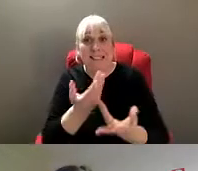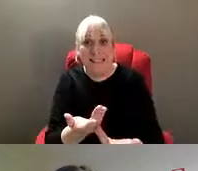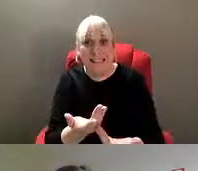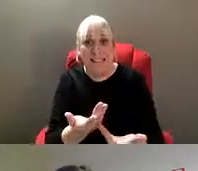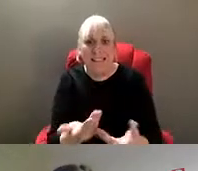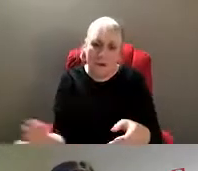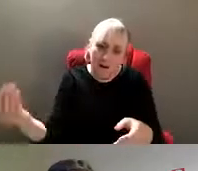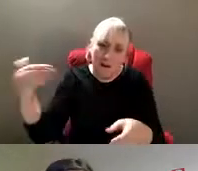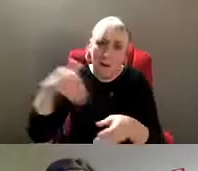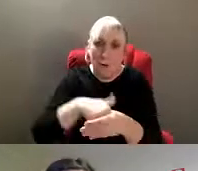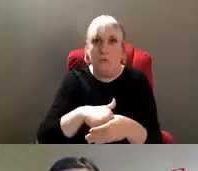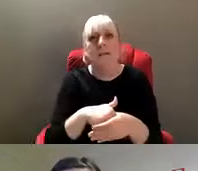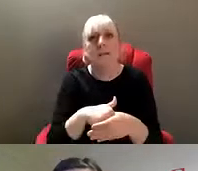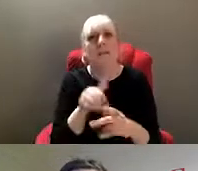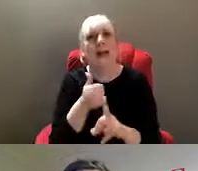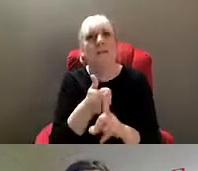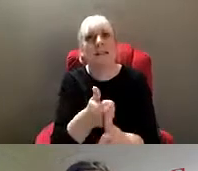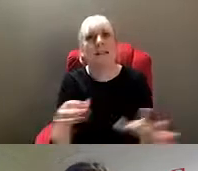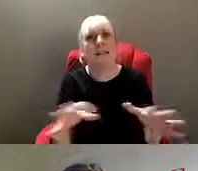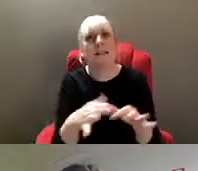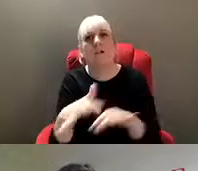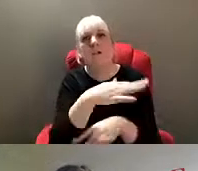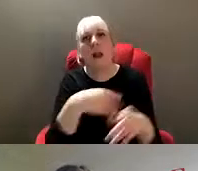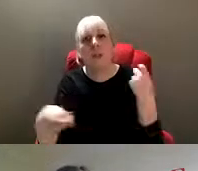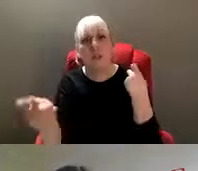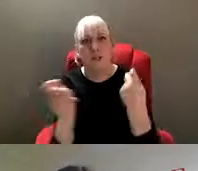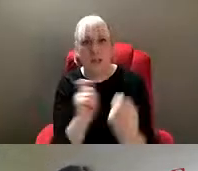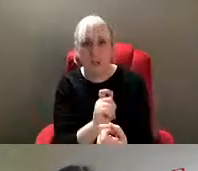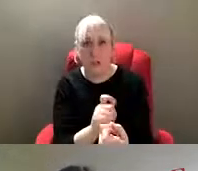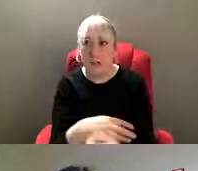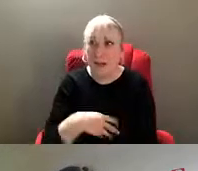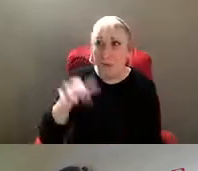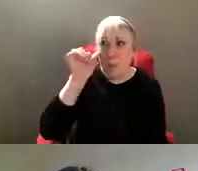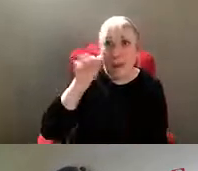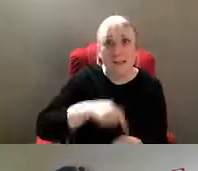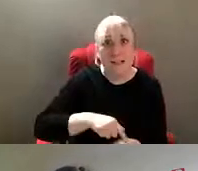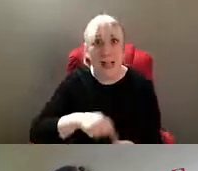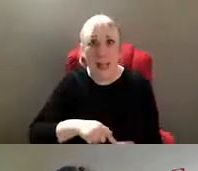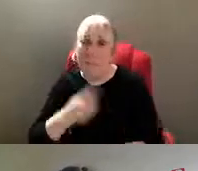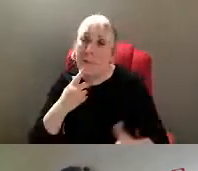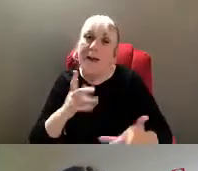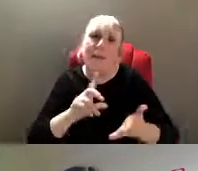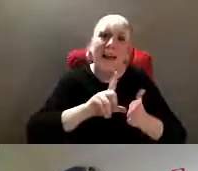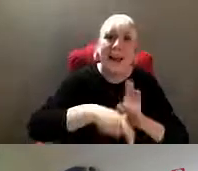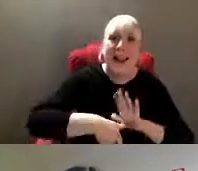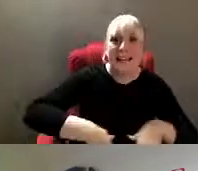environmental friendly so i am mindful of time as we've been late starting and and thank you